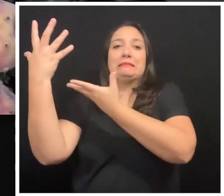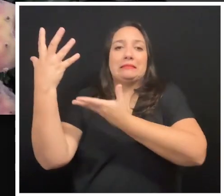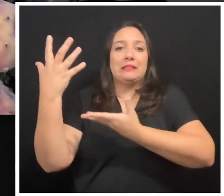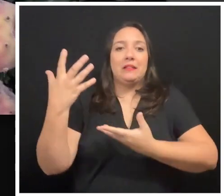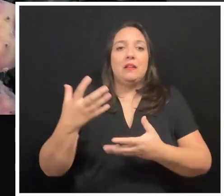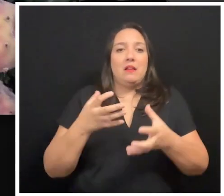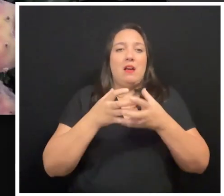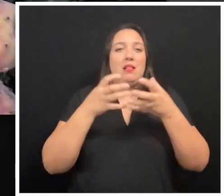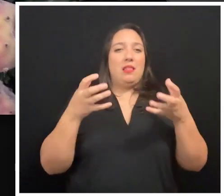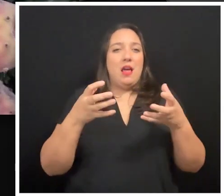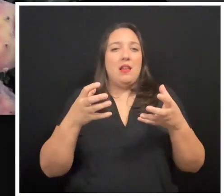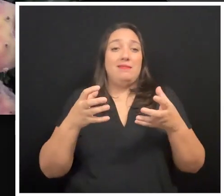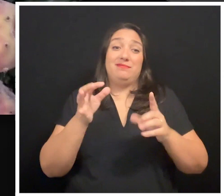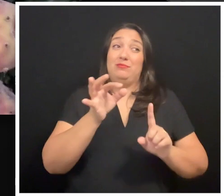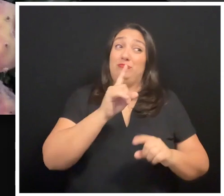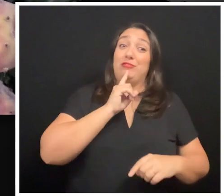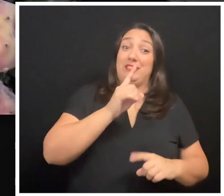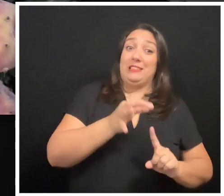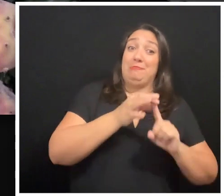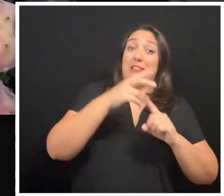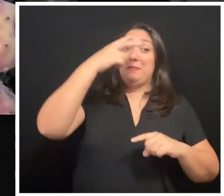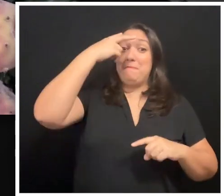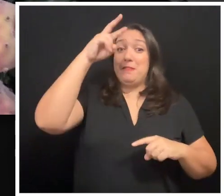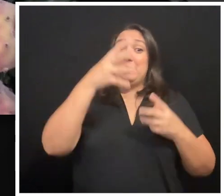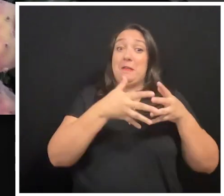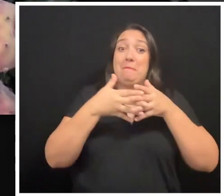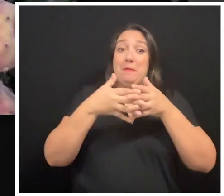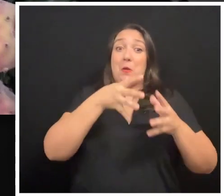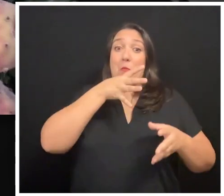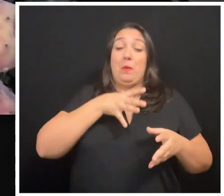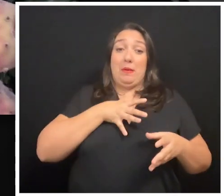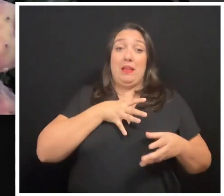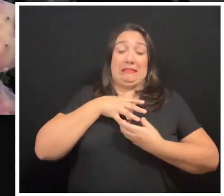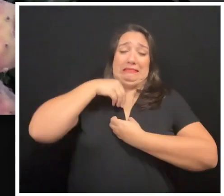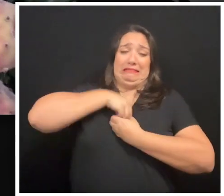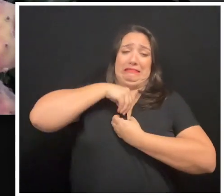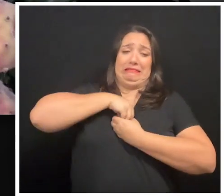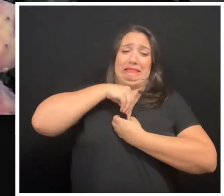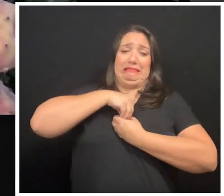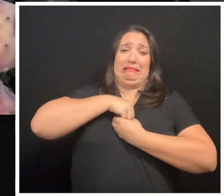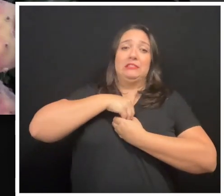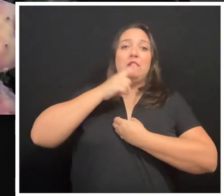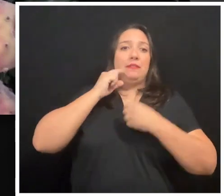that I think a lot of especially Mexican-American women hold in order to just survive.